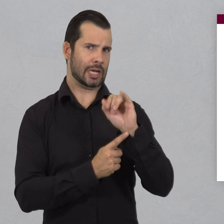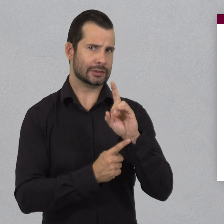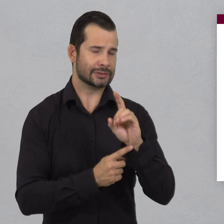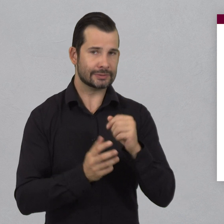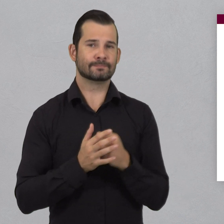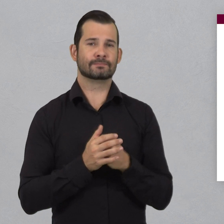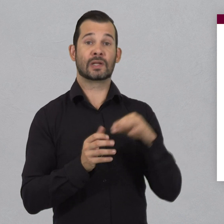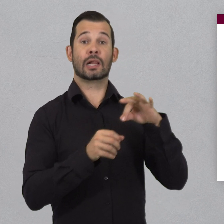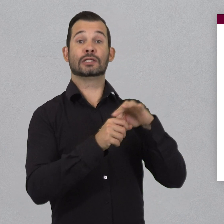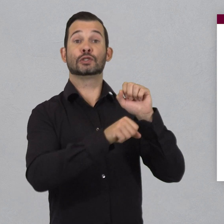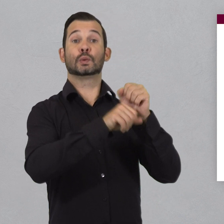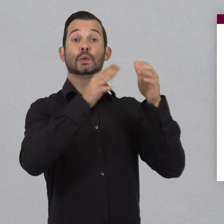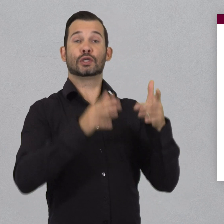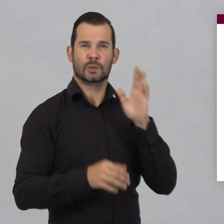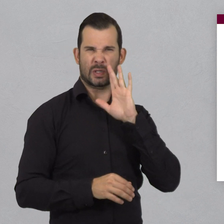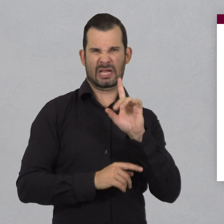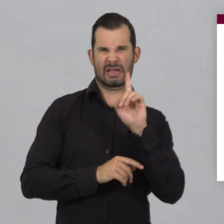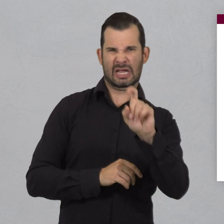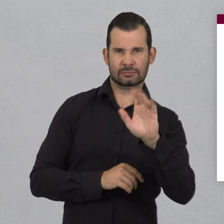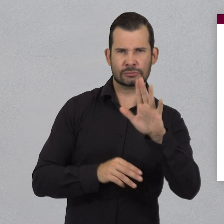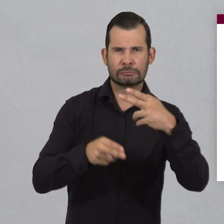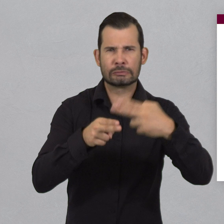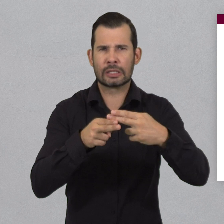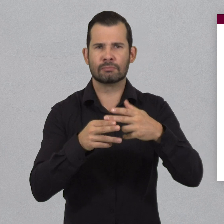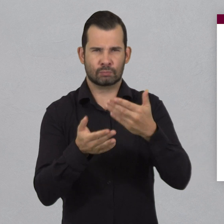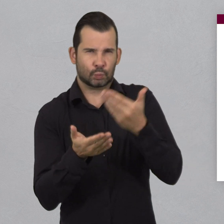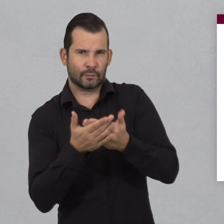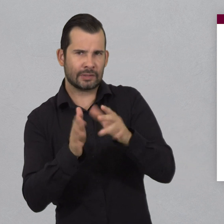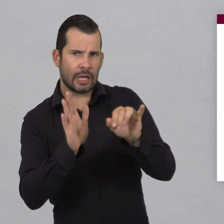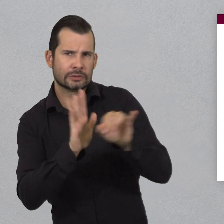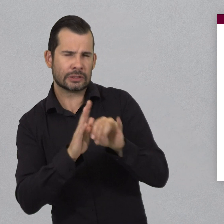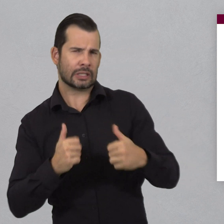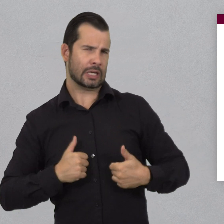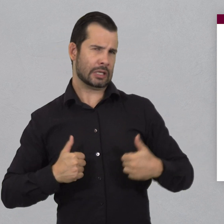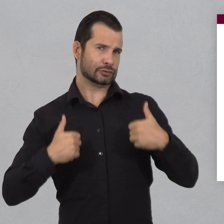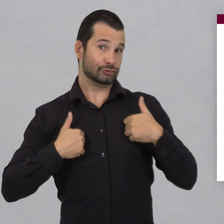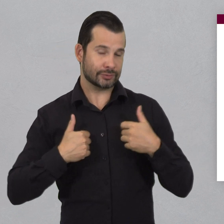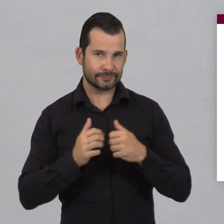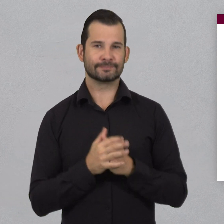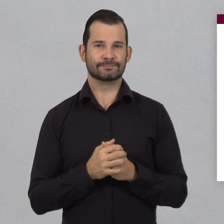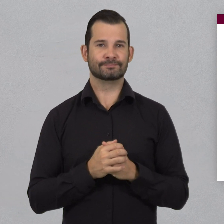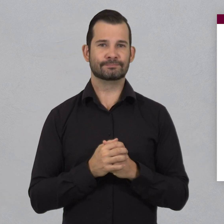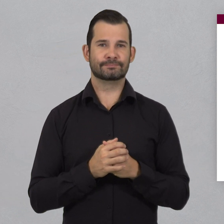An election worker will ask you for your name and your proof of identity and address.